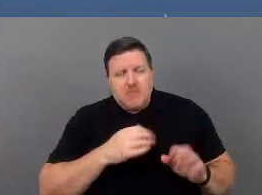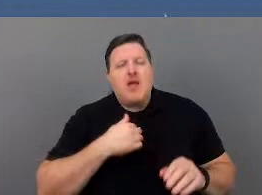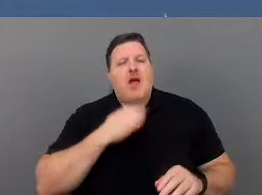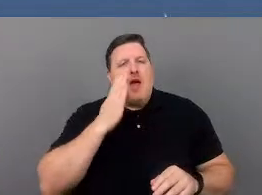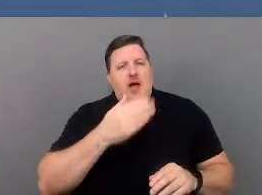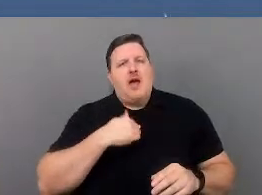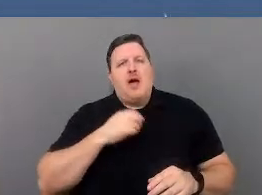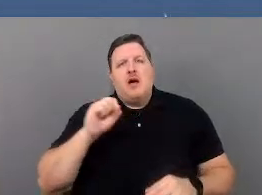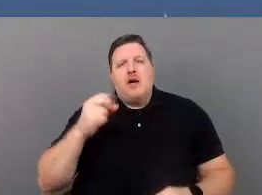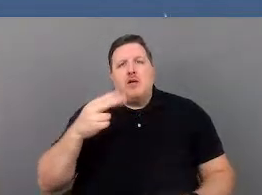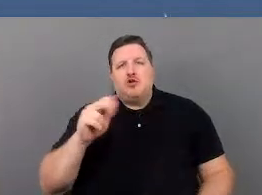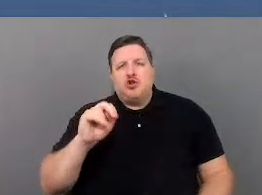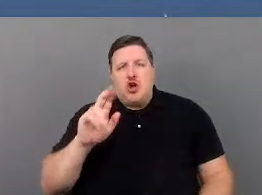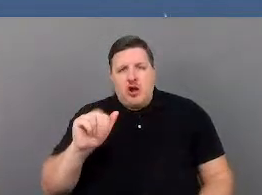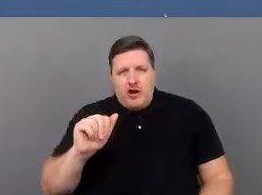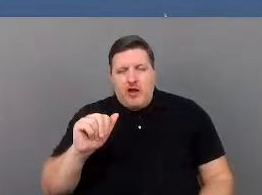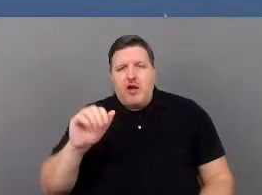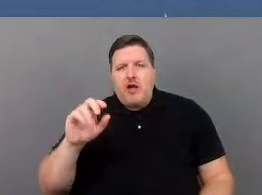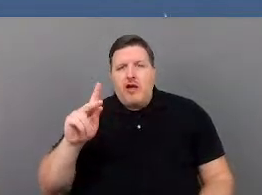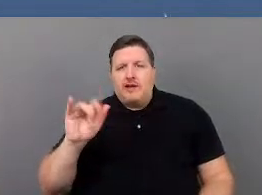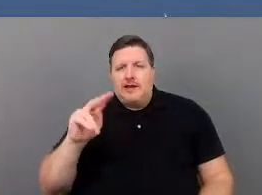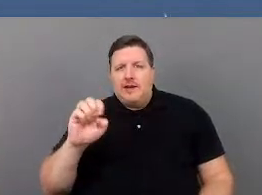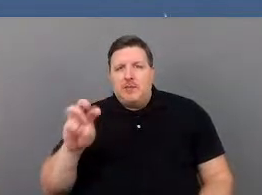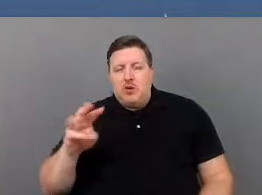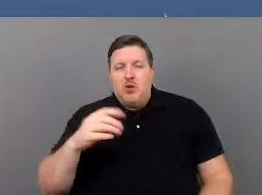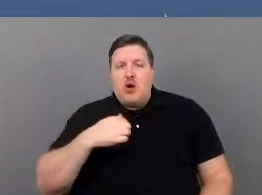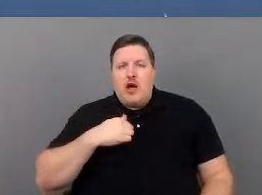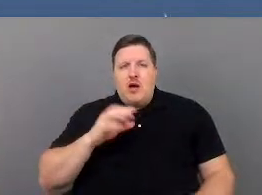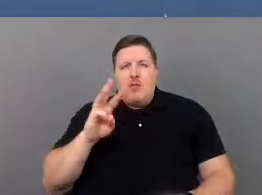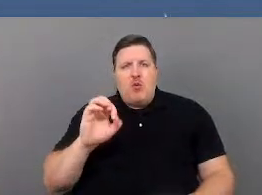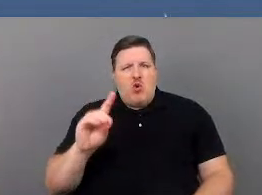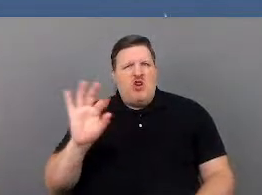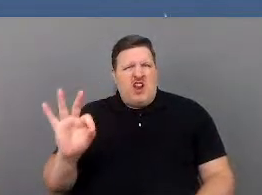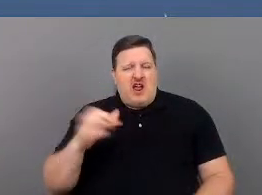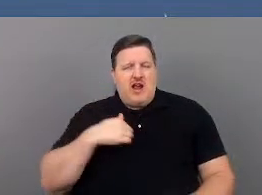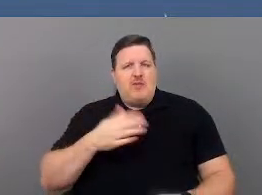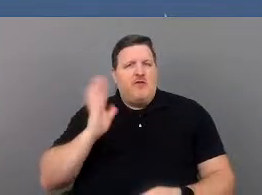I WAS BORN AND RAISED OUTSIDE AND LIVED AND WORKED IN MINNEAPOLIS AND SEEN A LOT OF THE DISCREPANCIESES IN